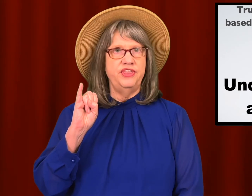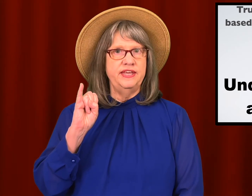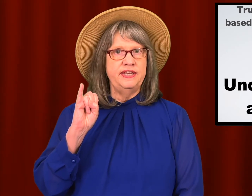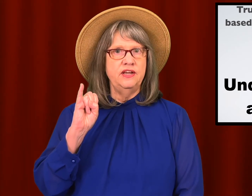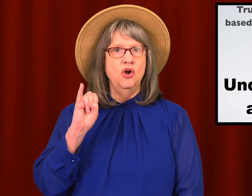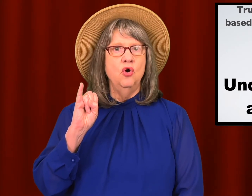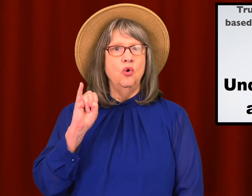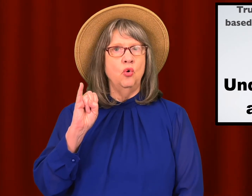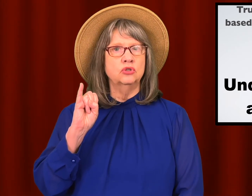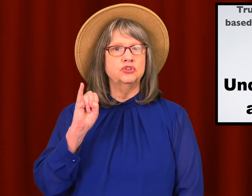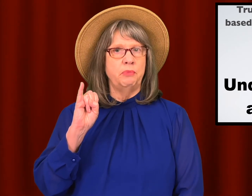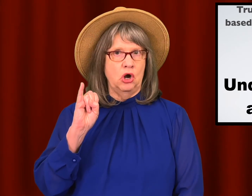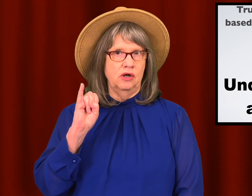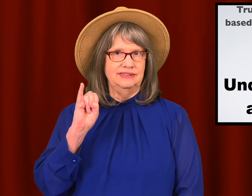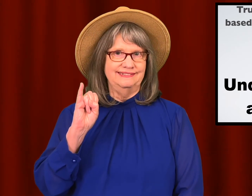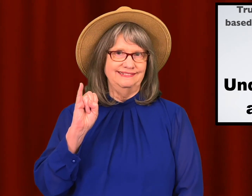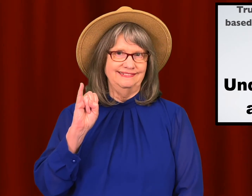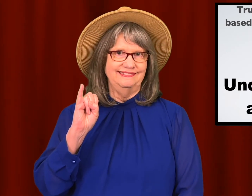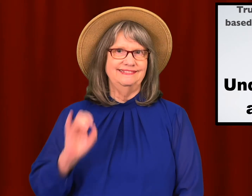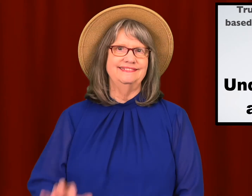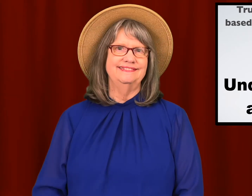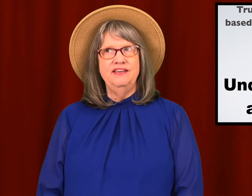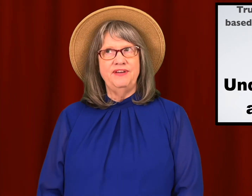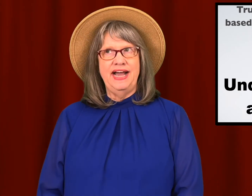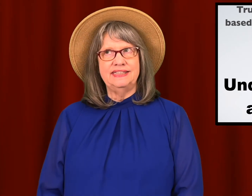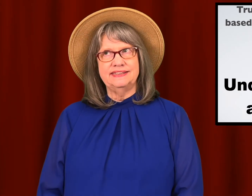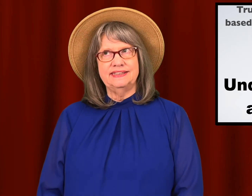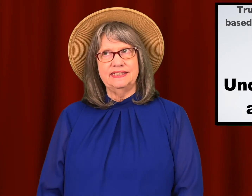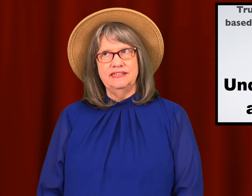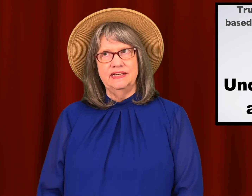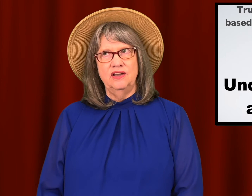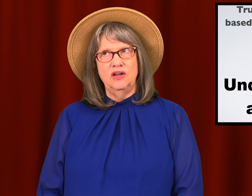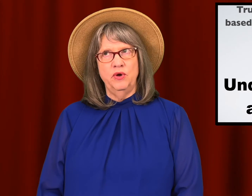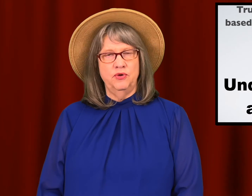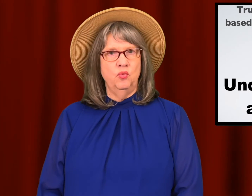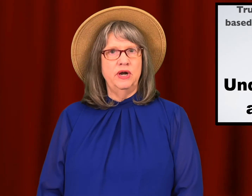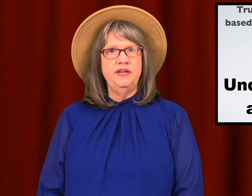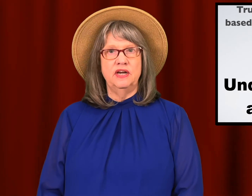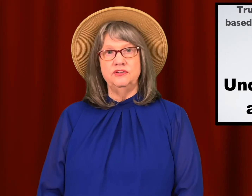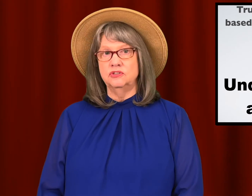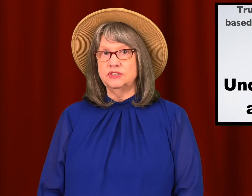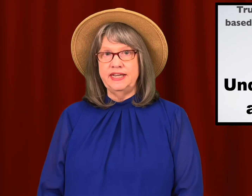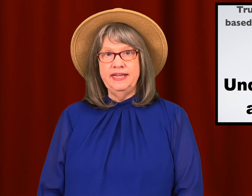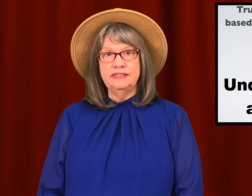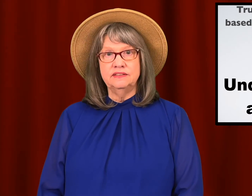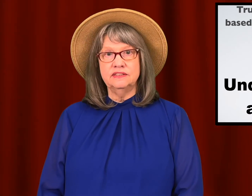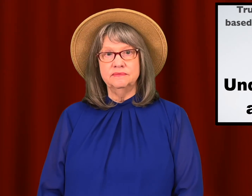thin or small. If asked whether one understands,